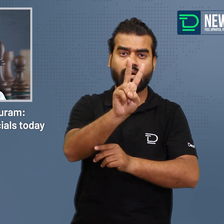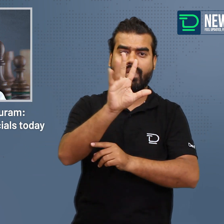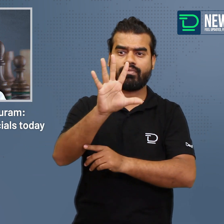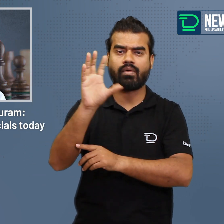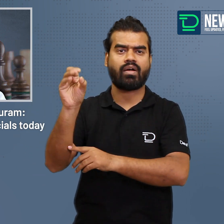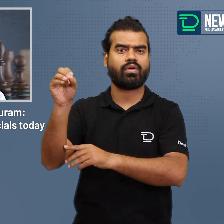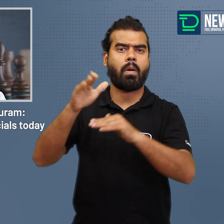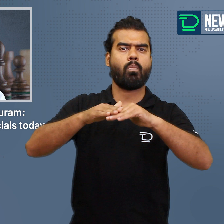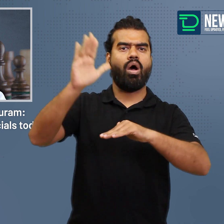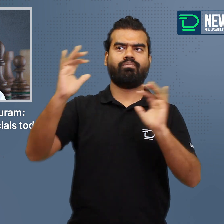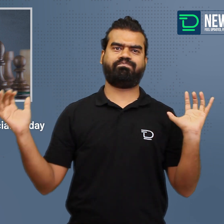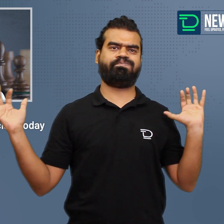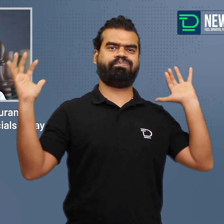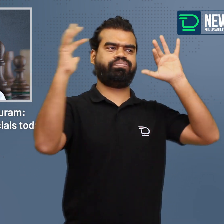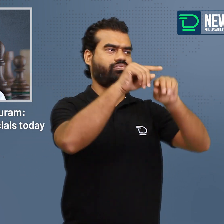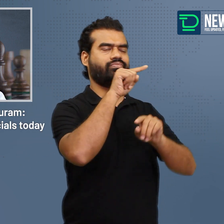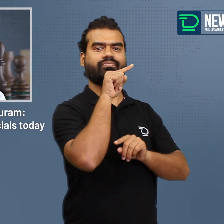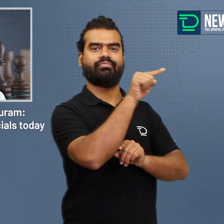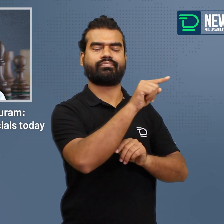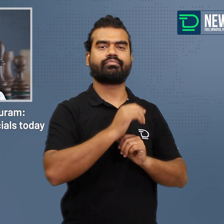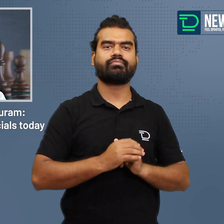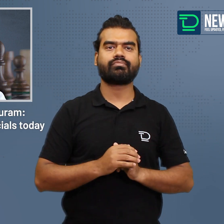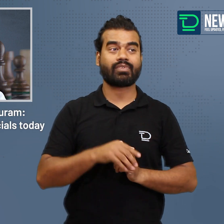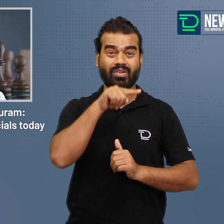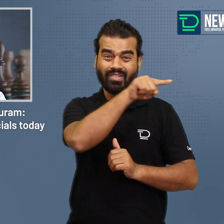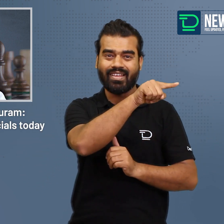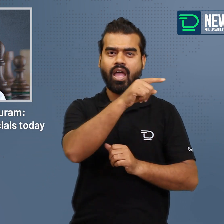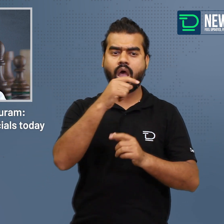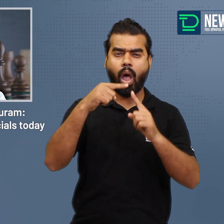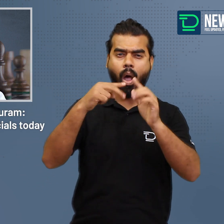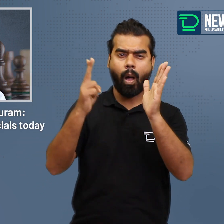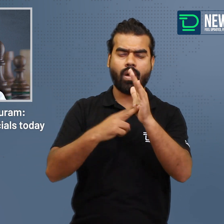from 188 countries are participating in this.